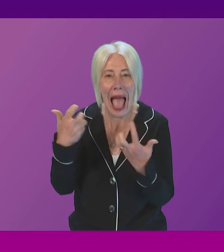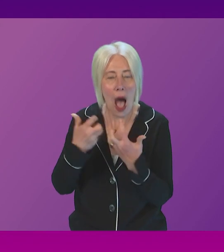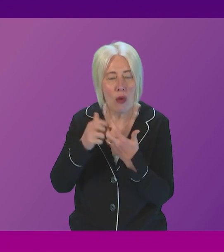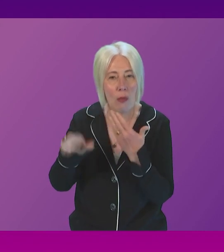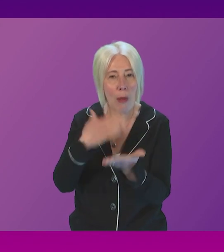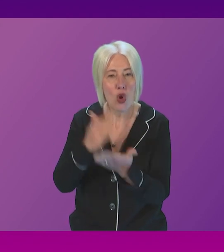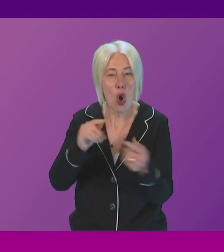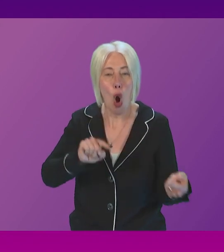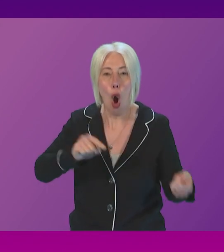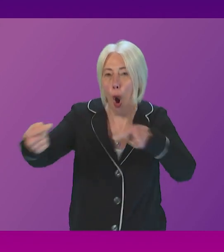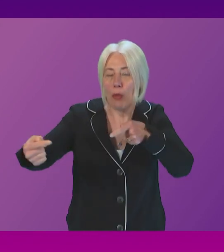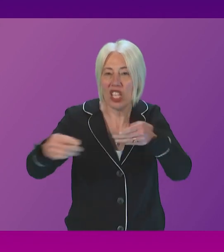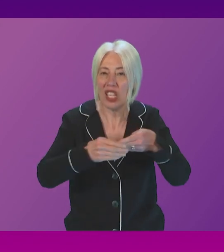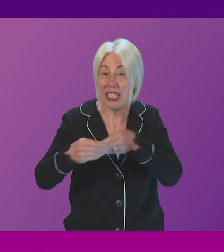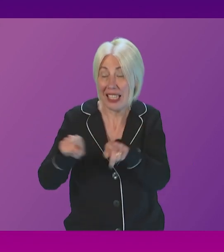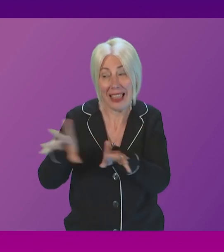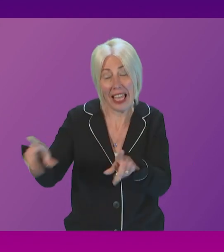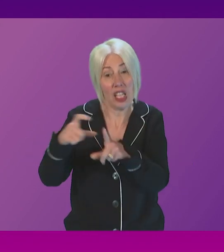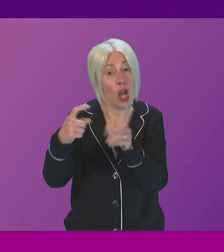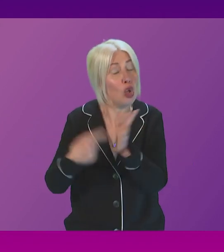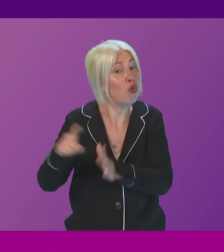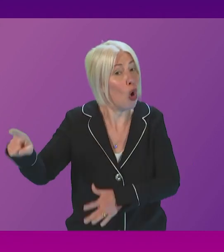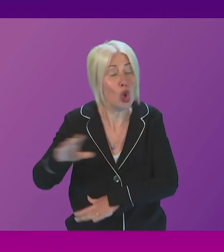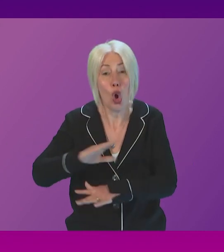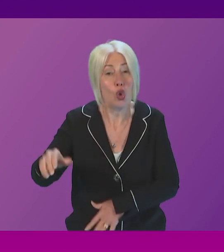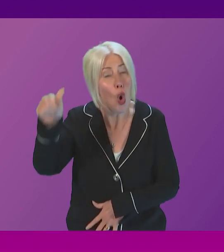ensure that Opposition leaders such as Douglas Ross do not knowingly mislead this chamber.